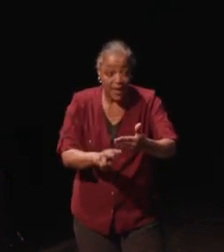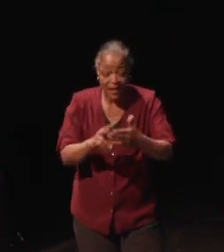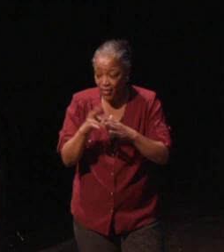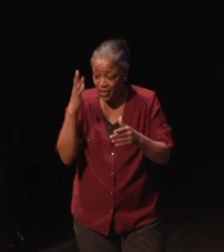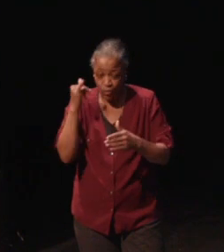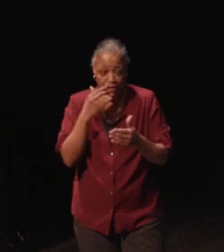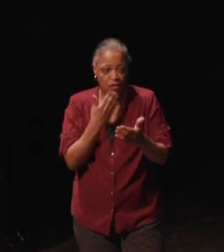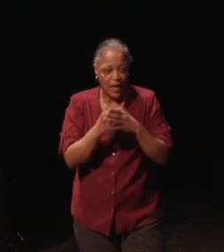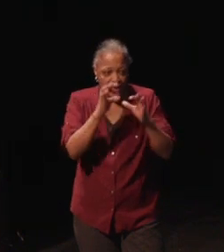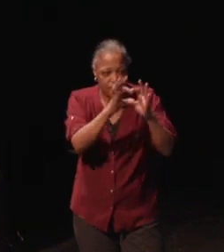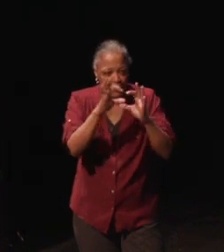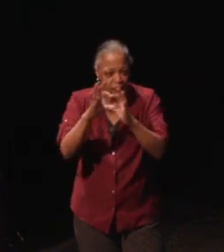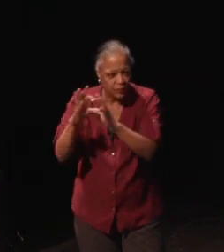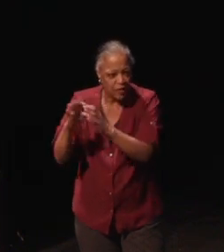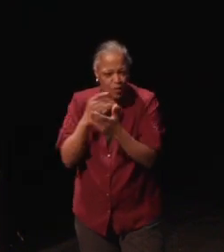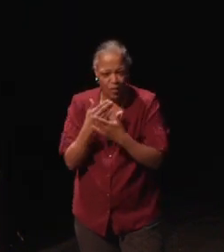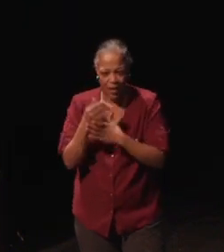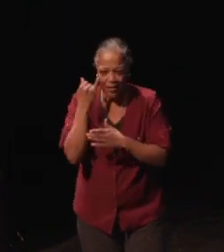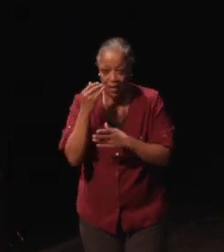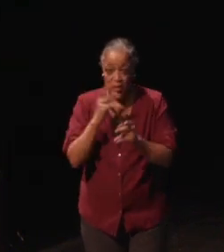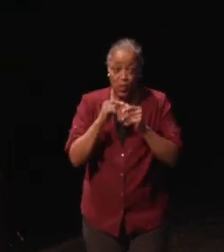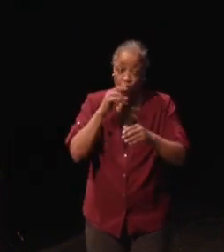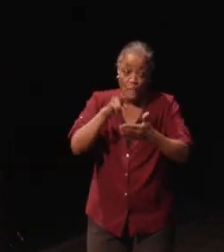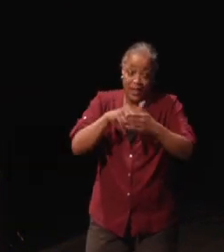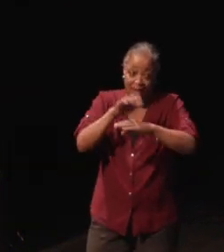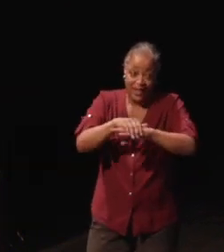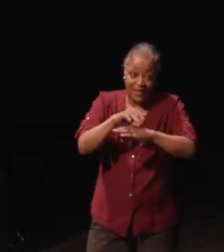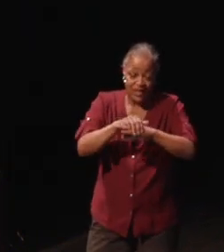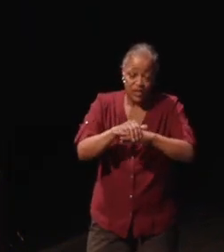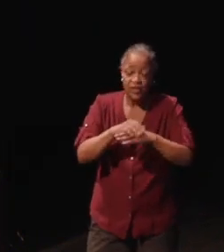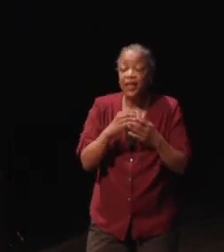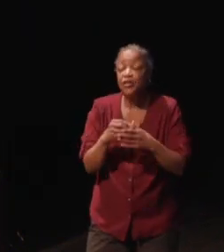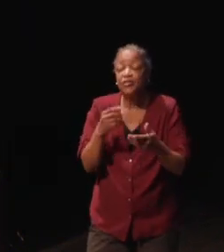can't read English and last but not least you have to save money on localization by using icon.